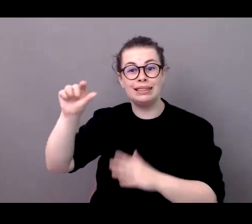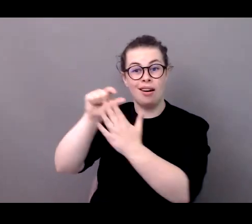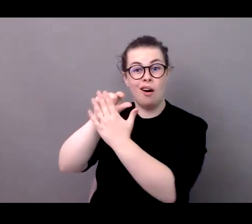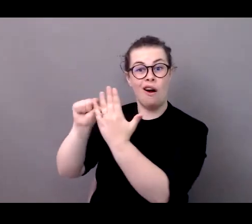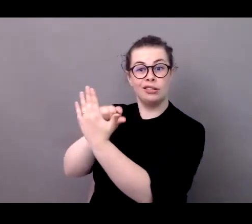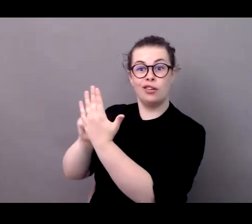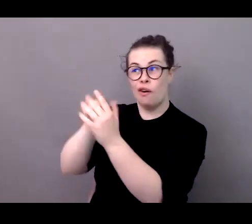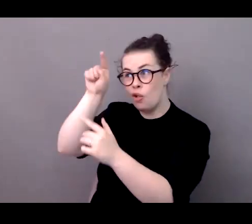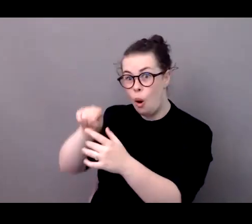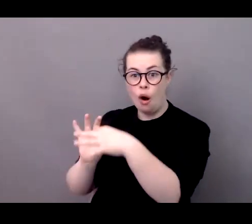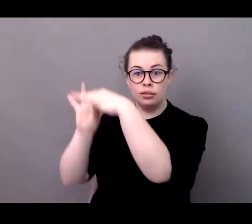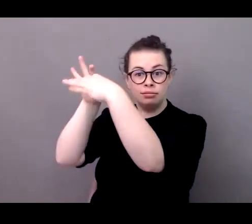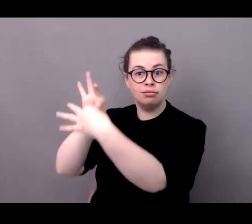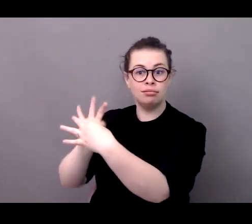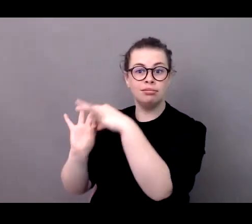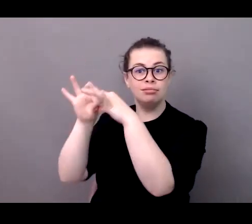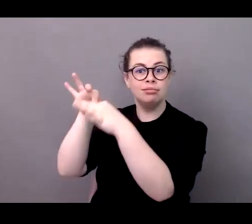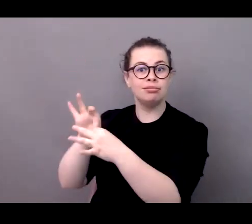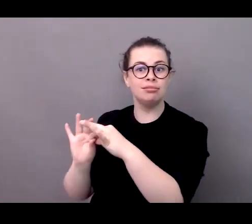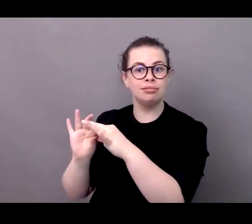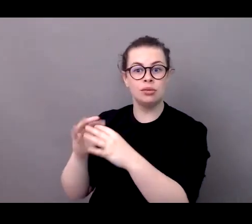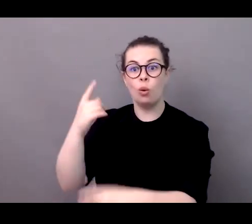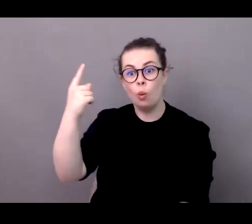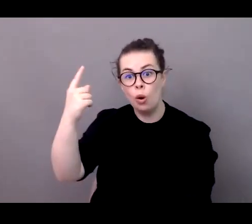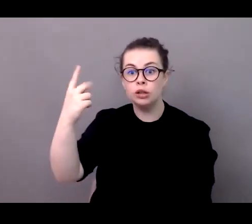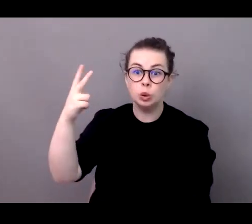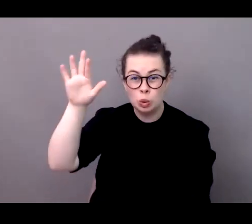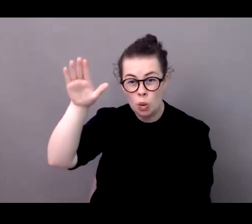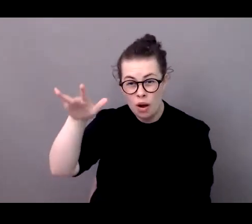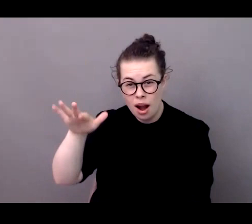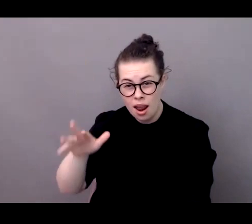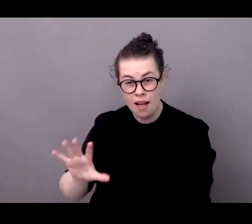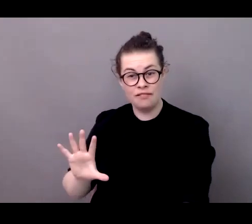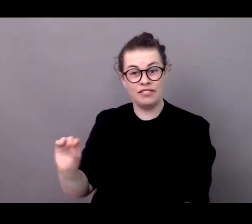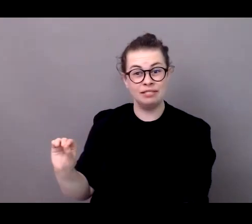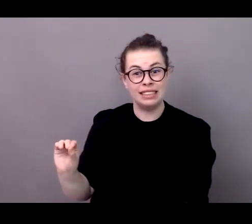30 of the convention needs to be read in light of many other articles within the convention.